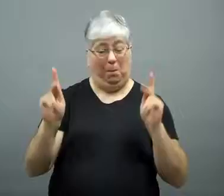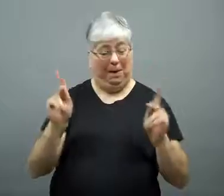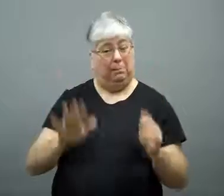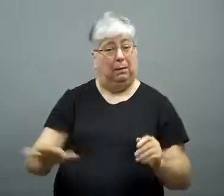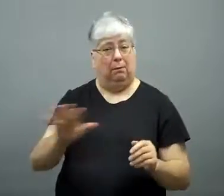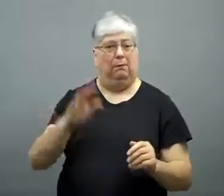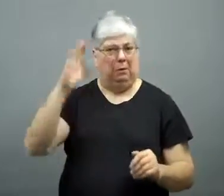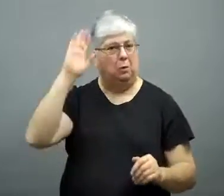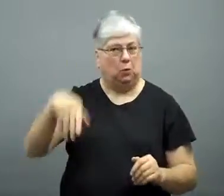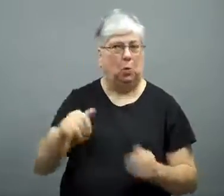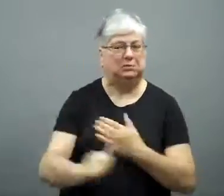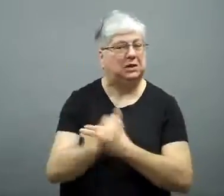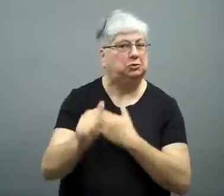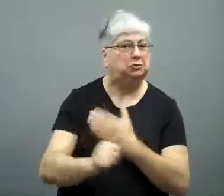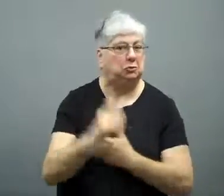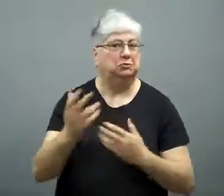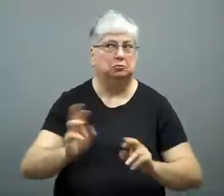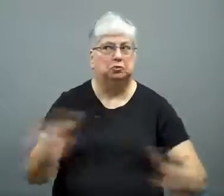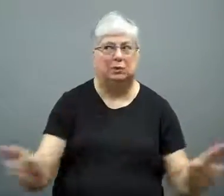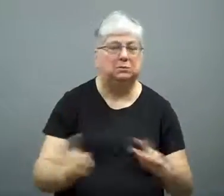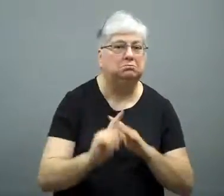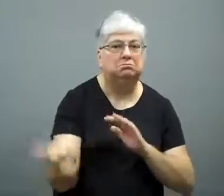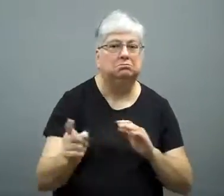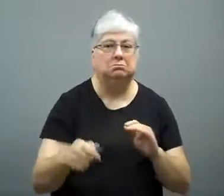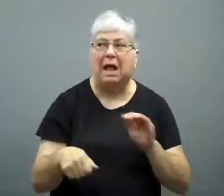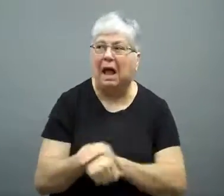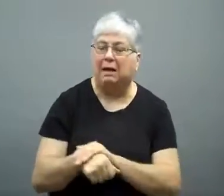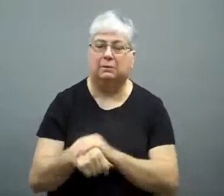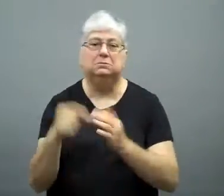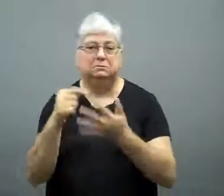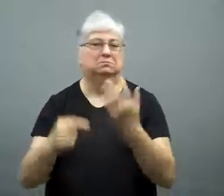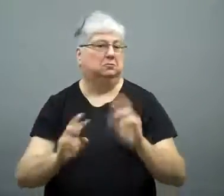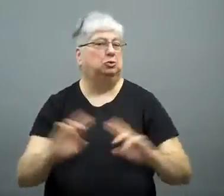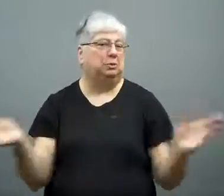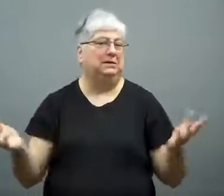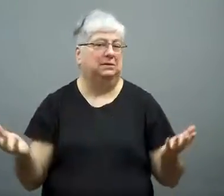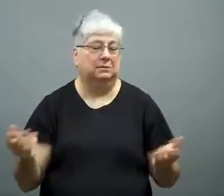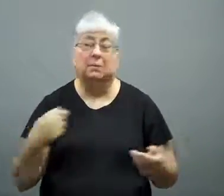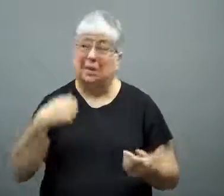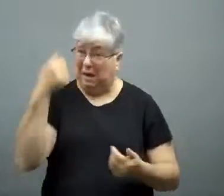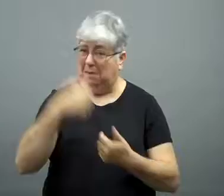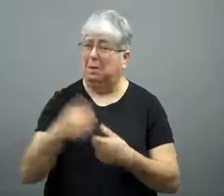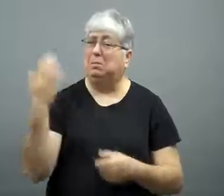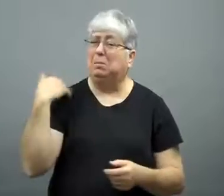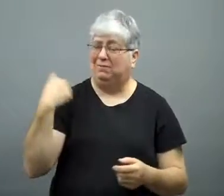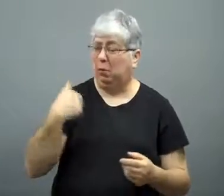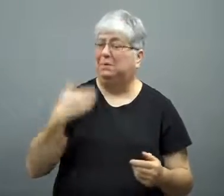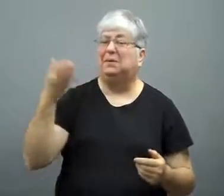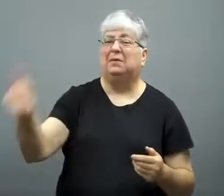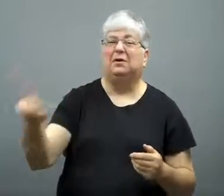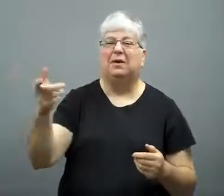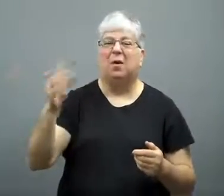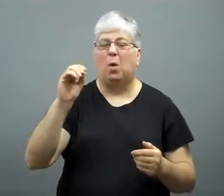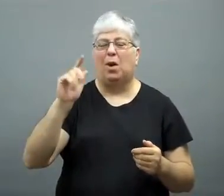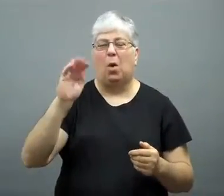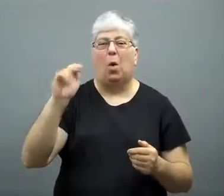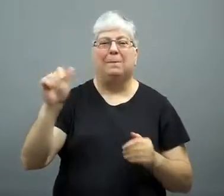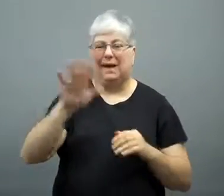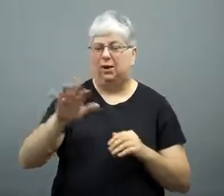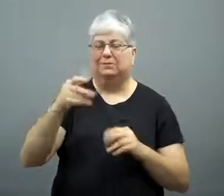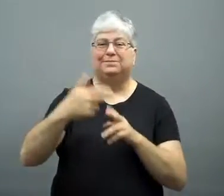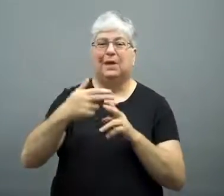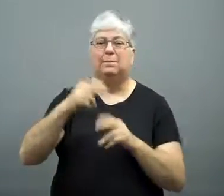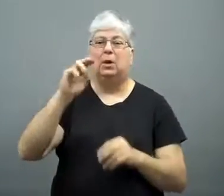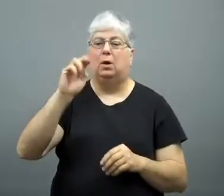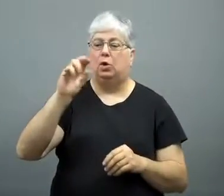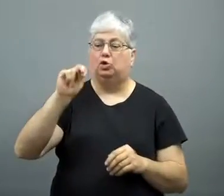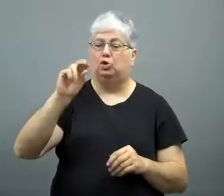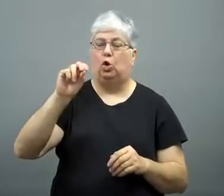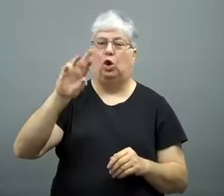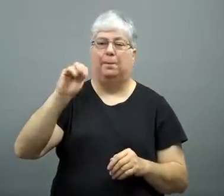The people know the danger and are quick to take cover.